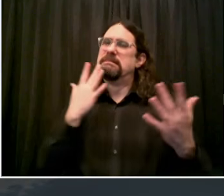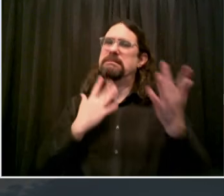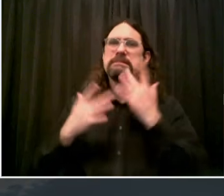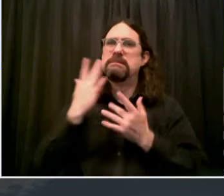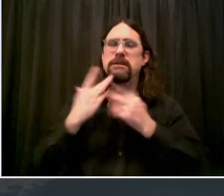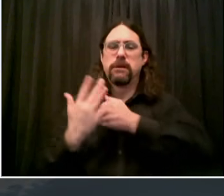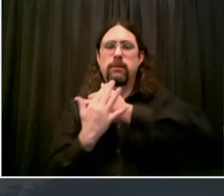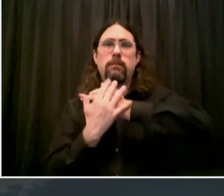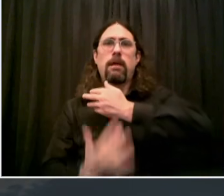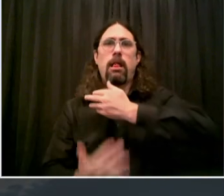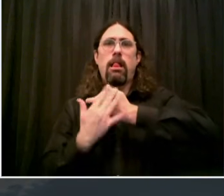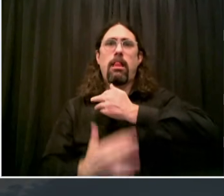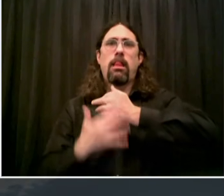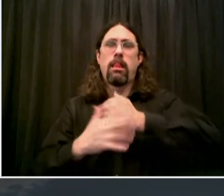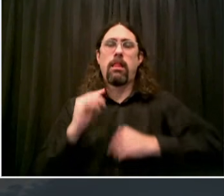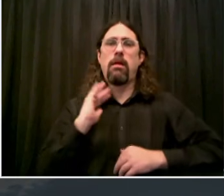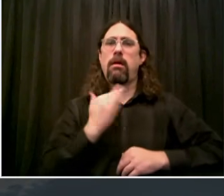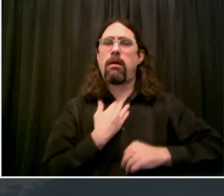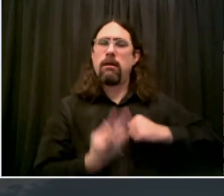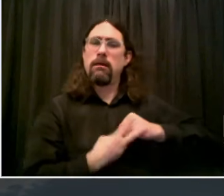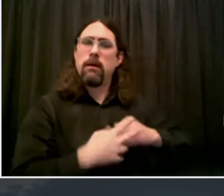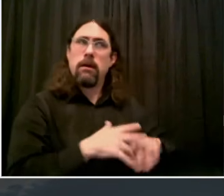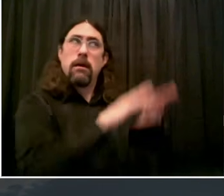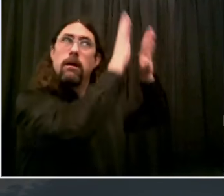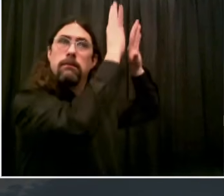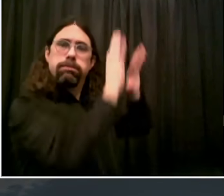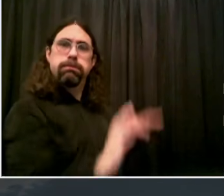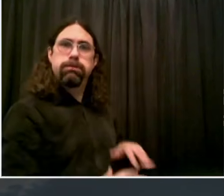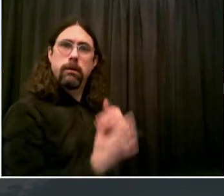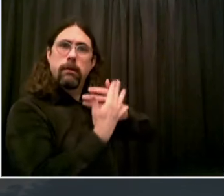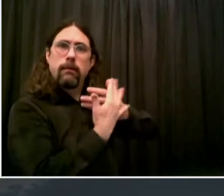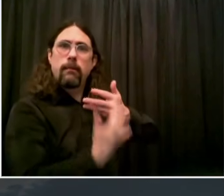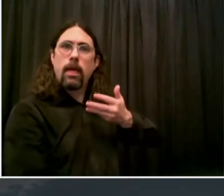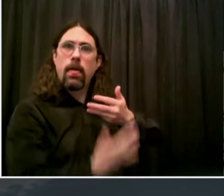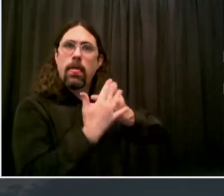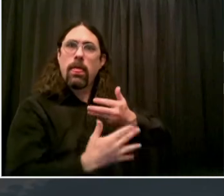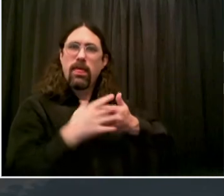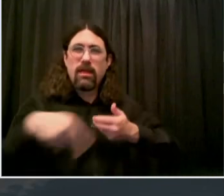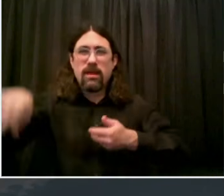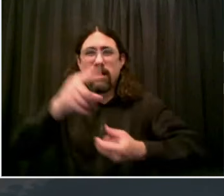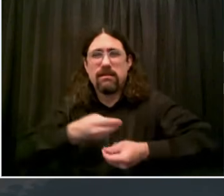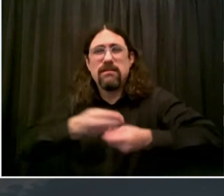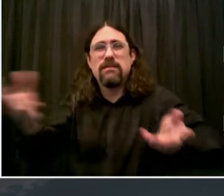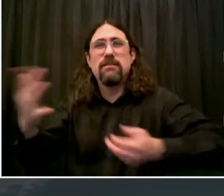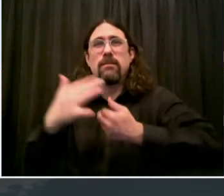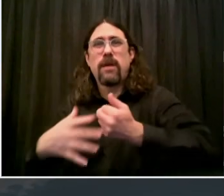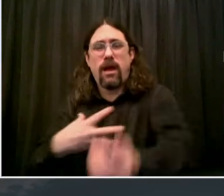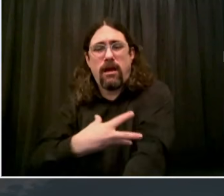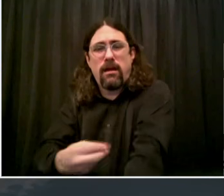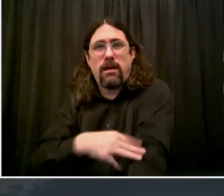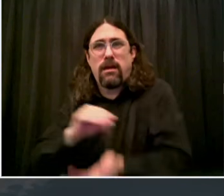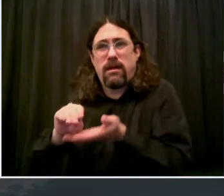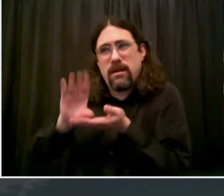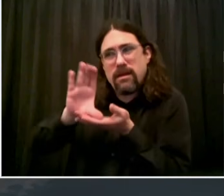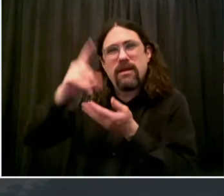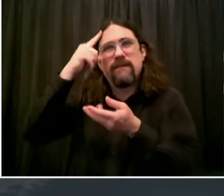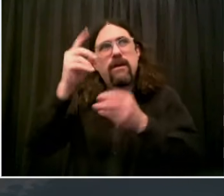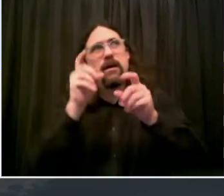DIFFERENCE. RIGHT NOW WE HAVE A CHALLENGE WITH OUR BLOOD SUPPLY. THIS HAS COME UP IN RECENT DAYS. WE NEED TO